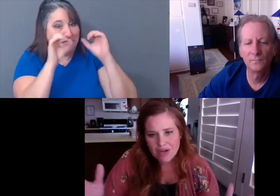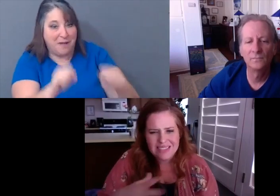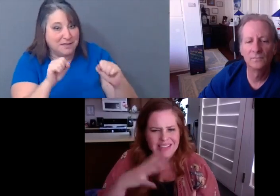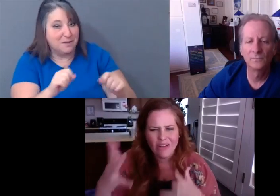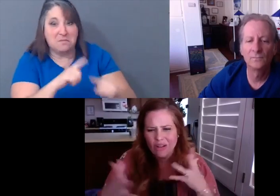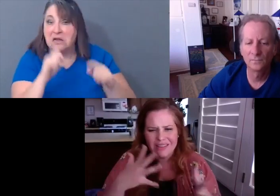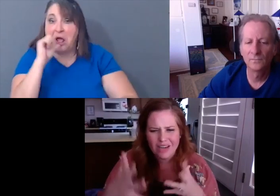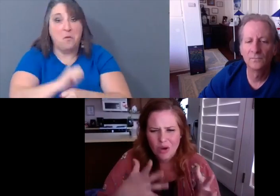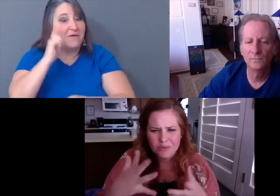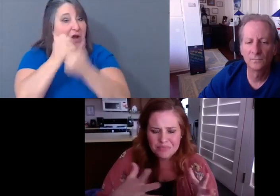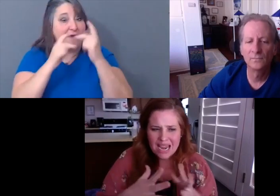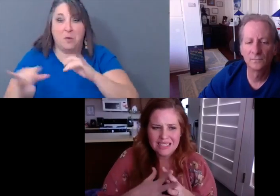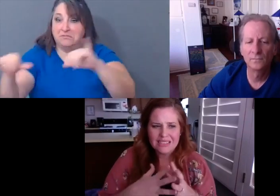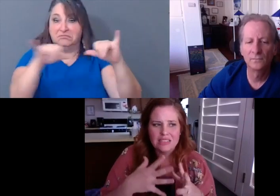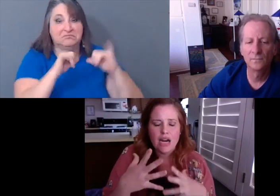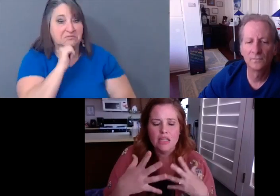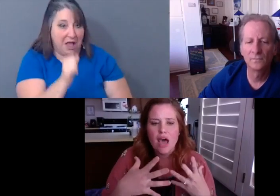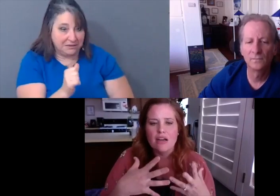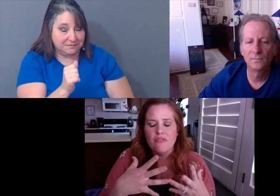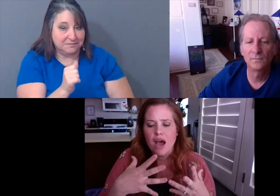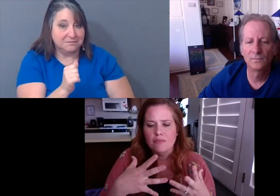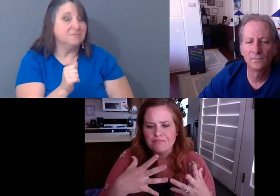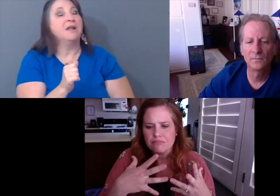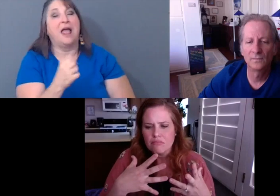It still, you know, it's got a lot of conflict